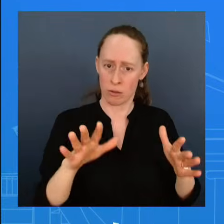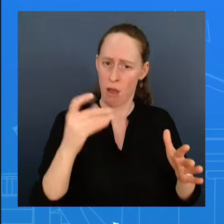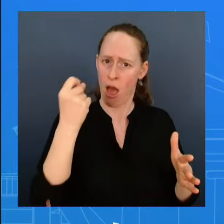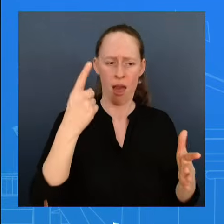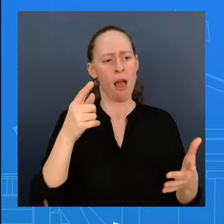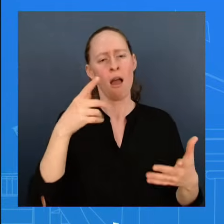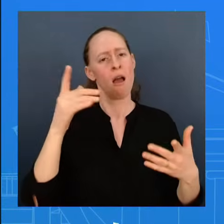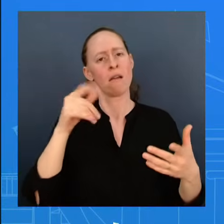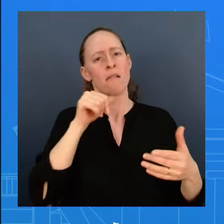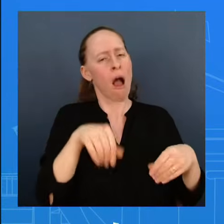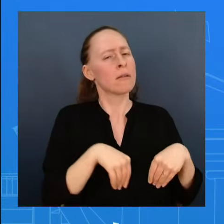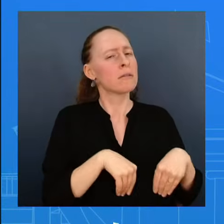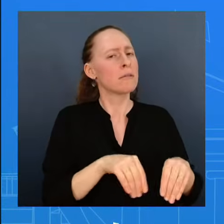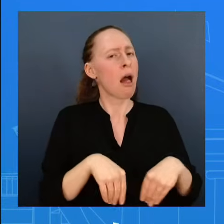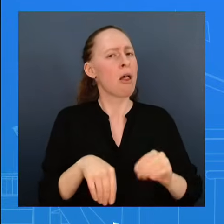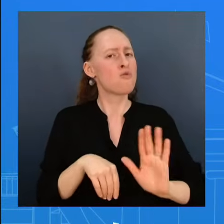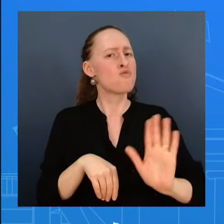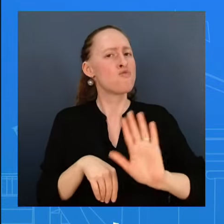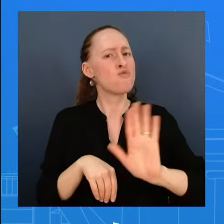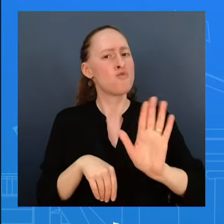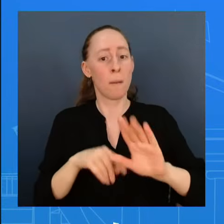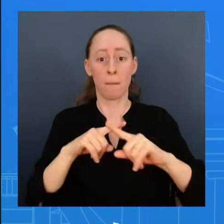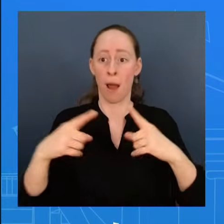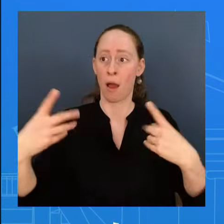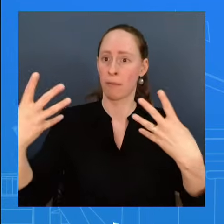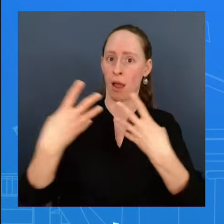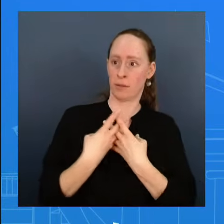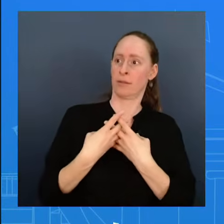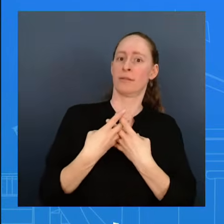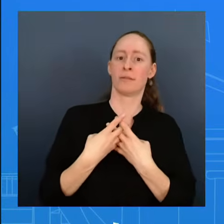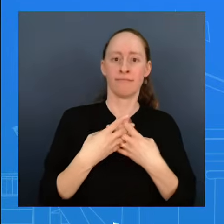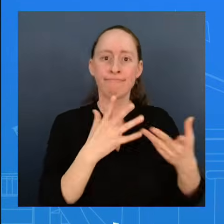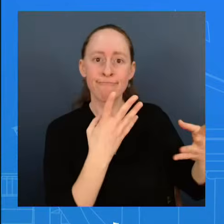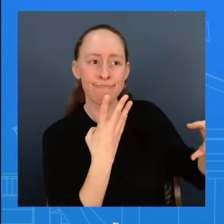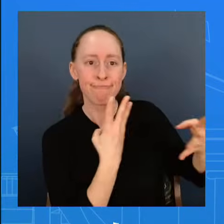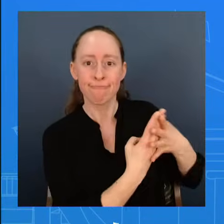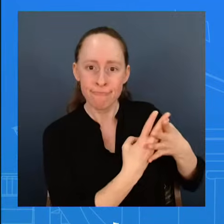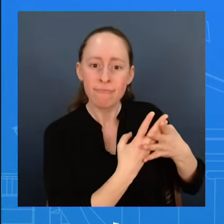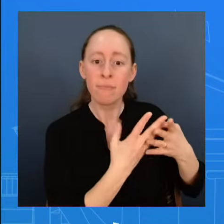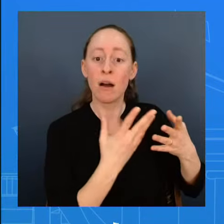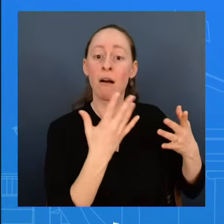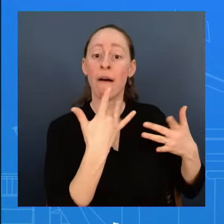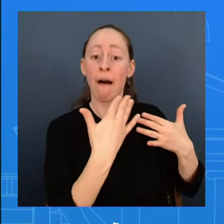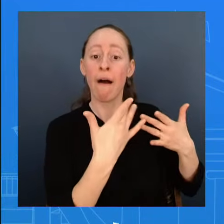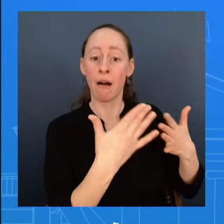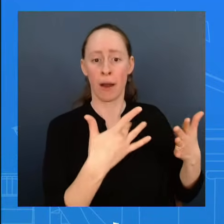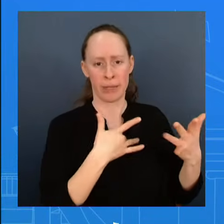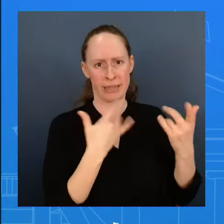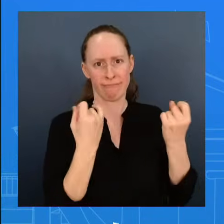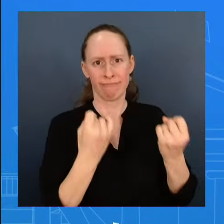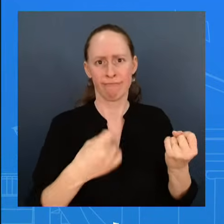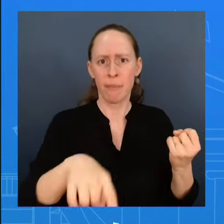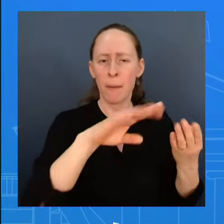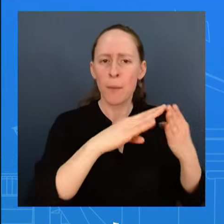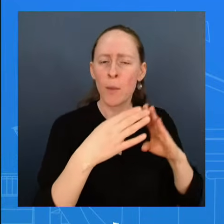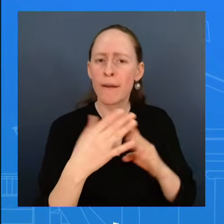including communities of color. And so, this is why he -- he -- he asked HHS and Department of Justice to look into this. And that's what they're doing.